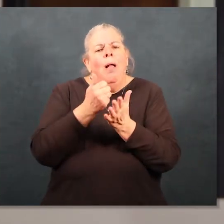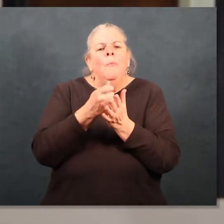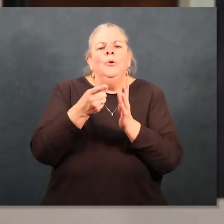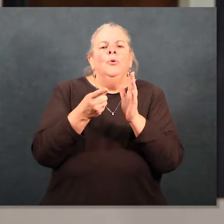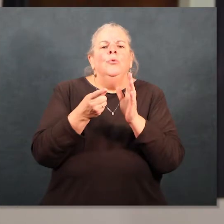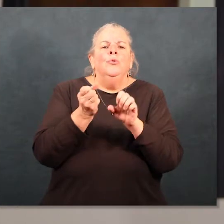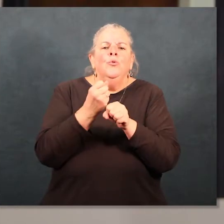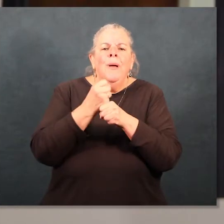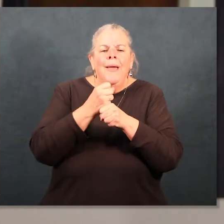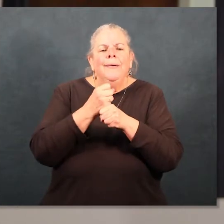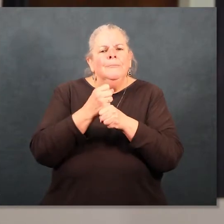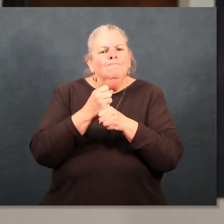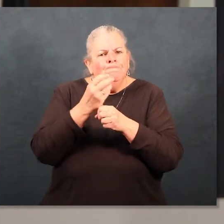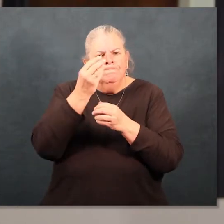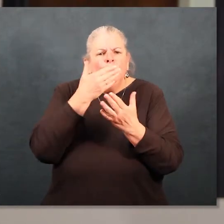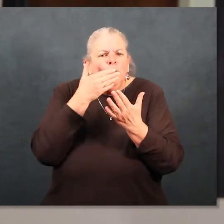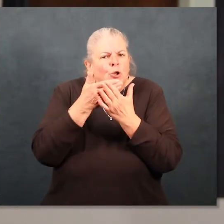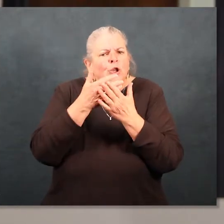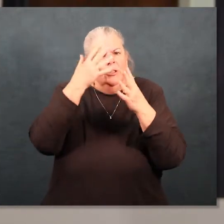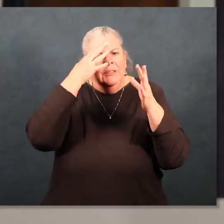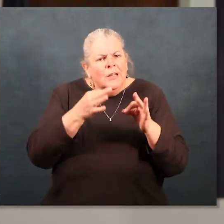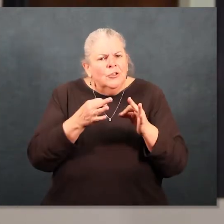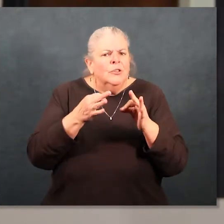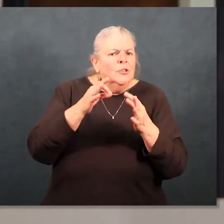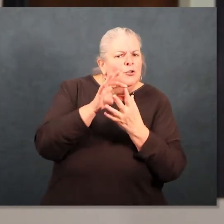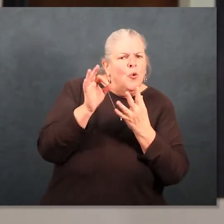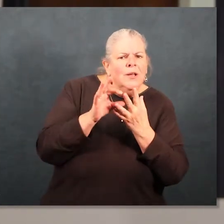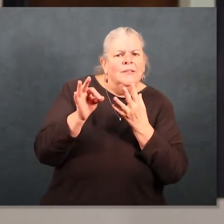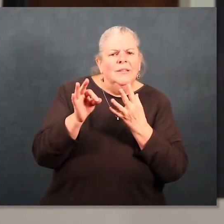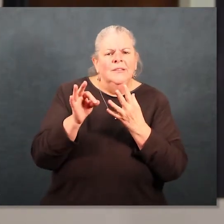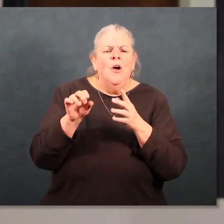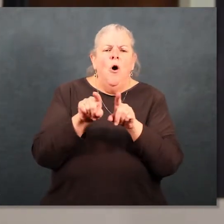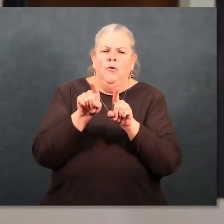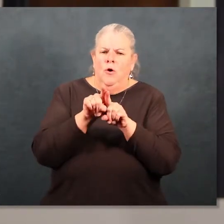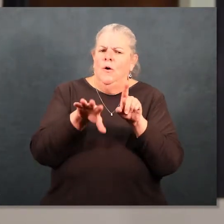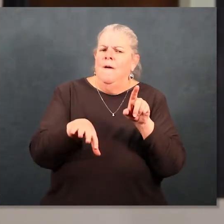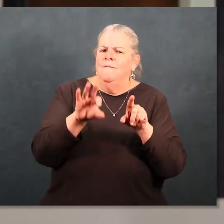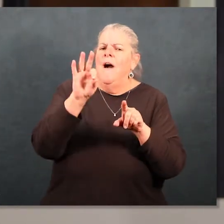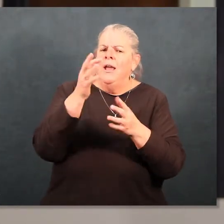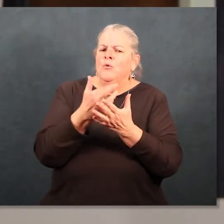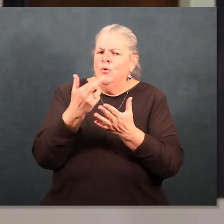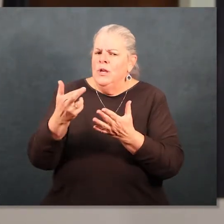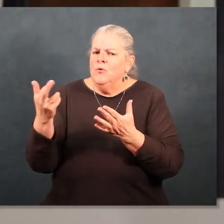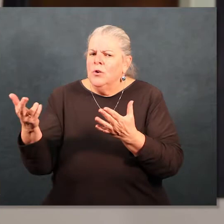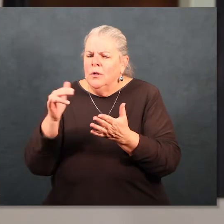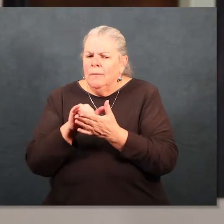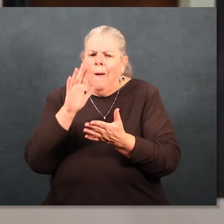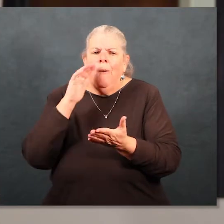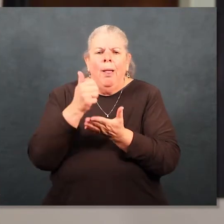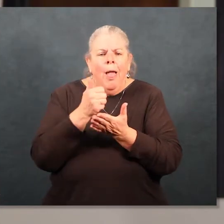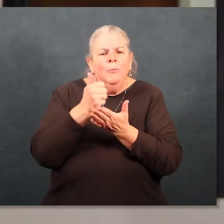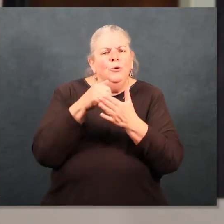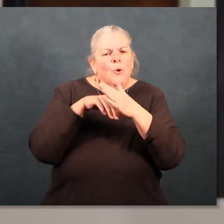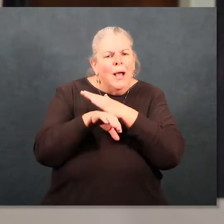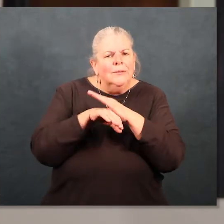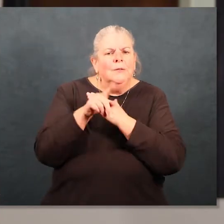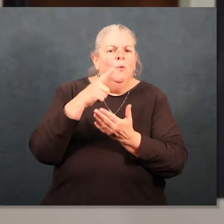and also so that you can find resources that can help you access what you need and help you advocate